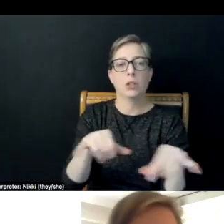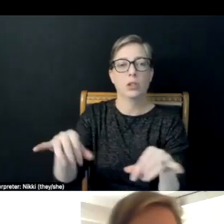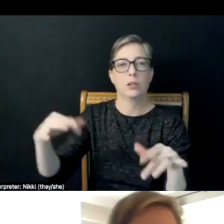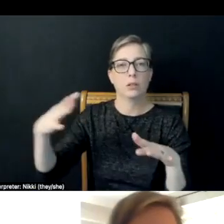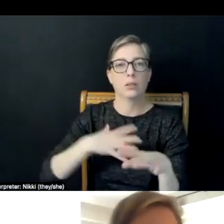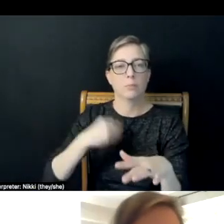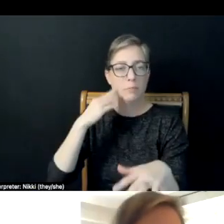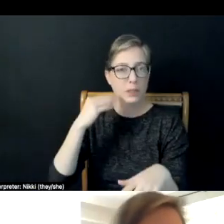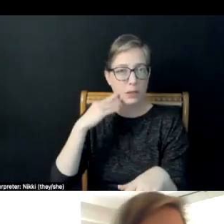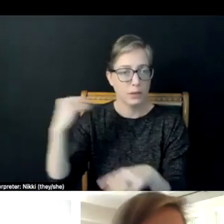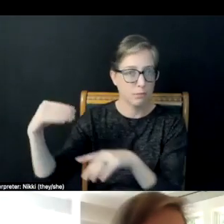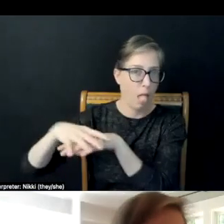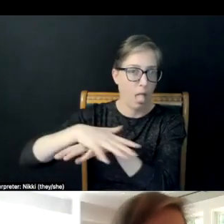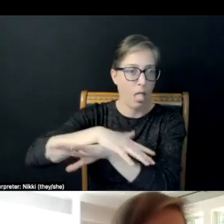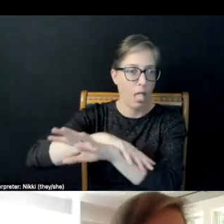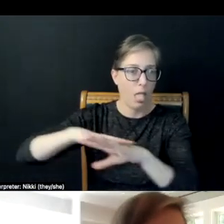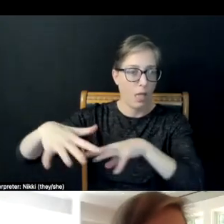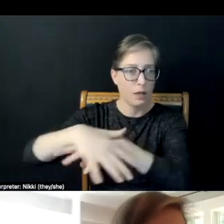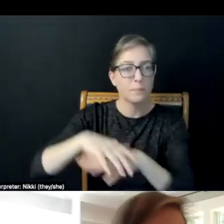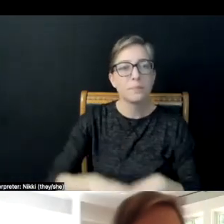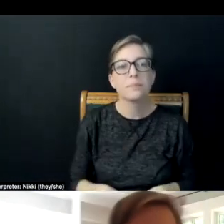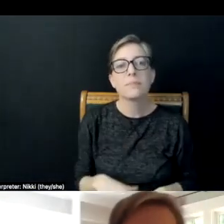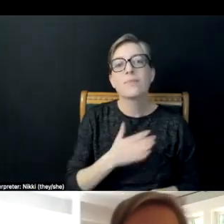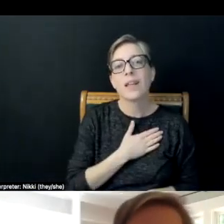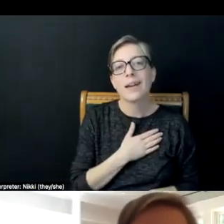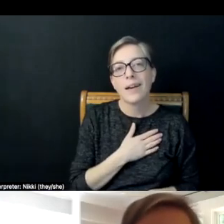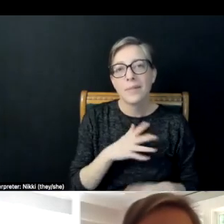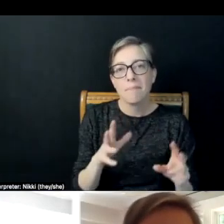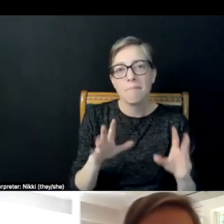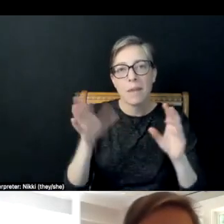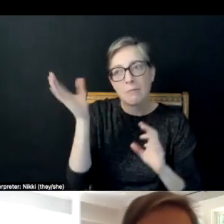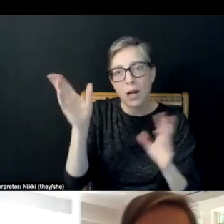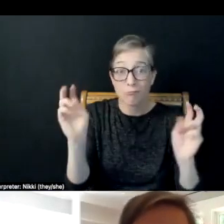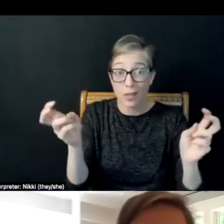This gets to the title of my talk which is, that discrimination results when people in